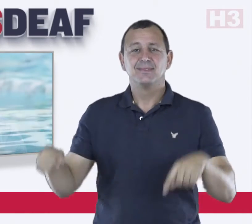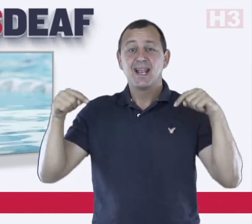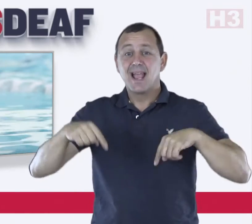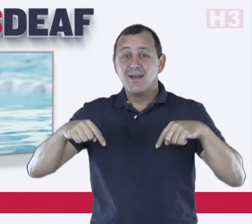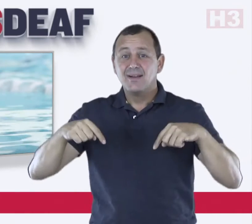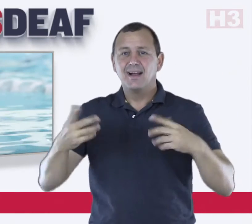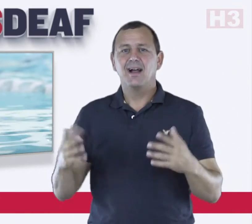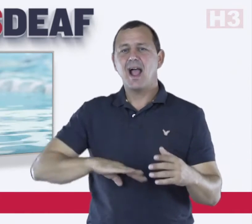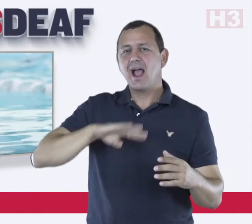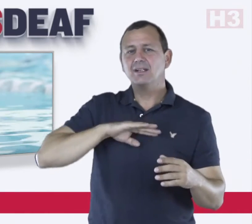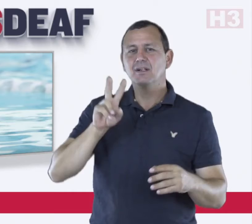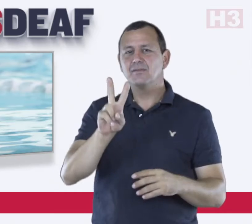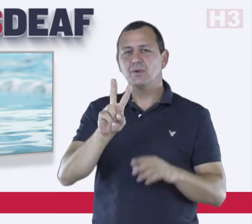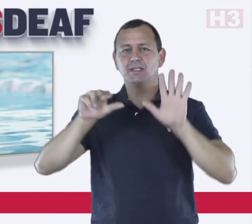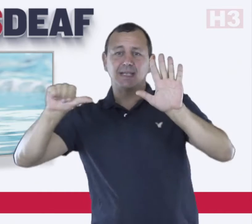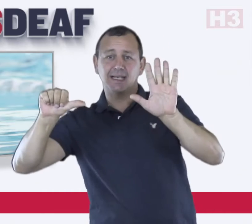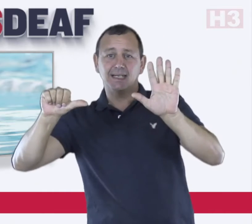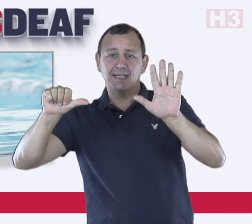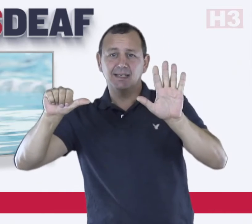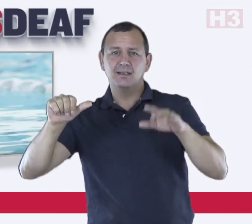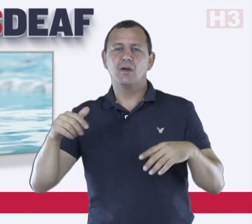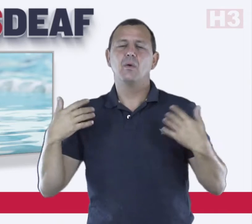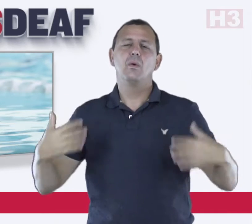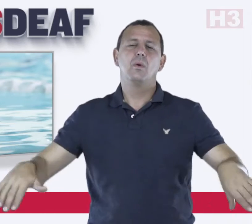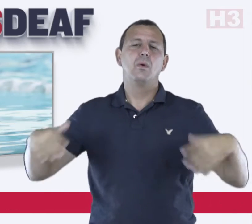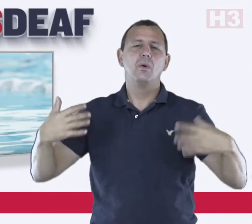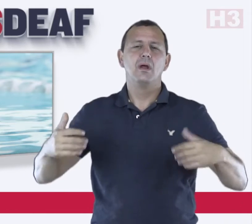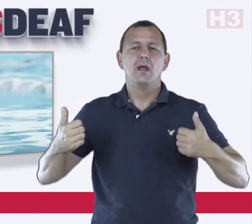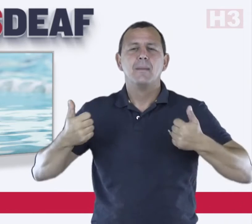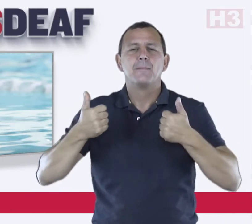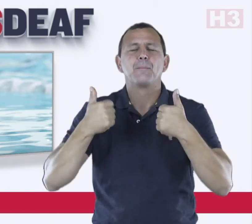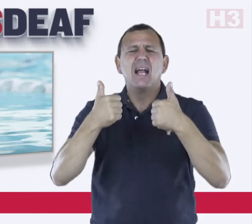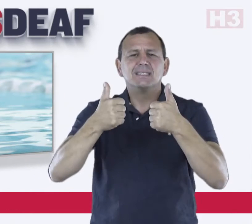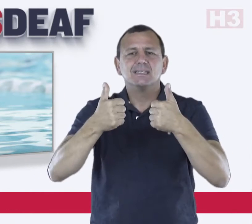Now 26, Lewis is one of the best